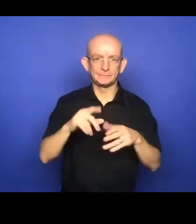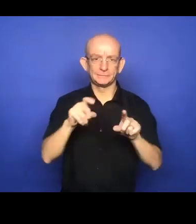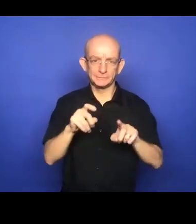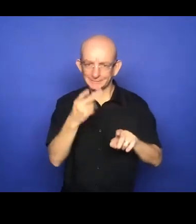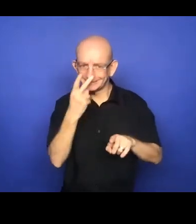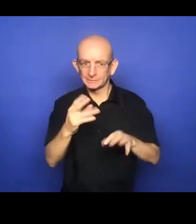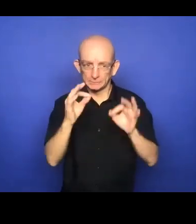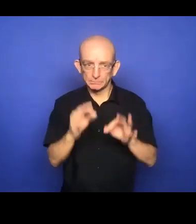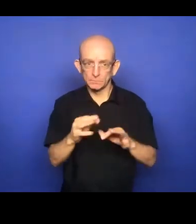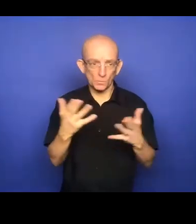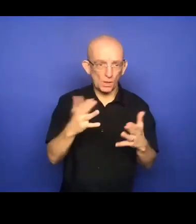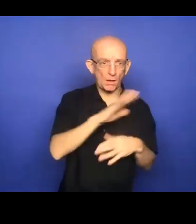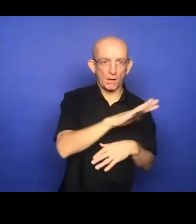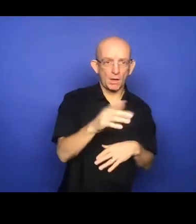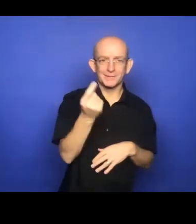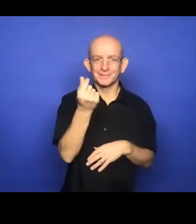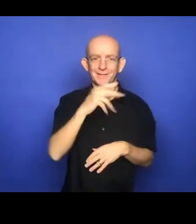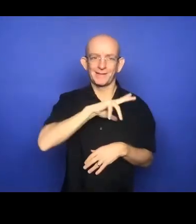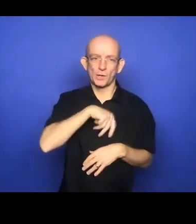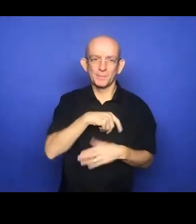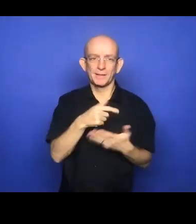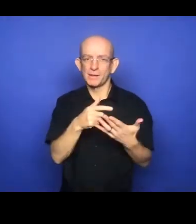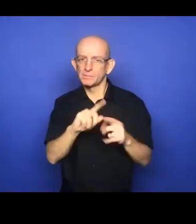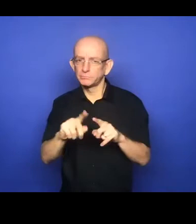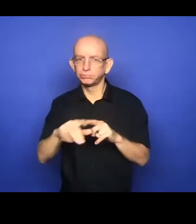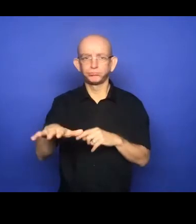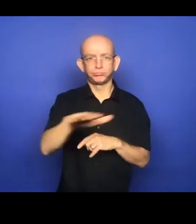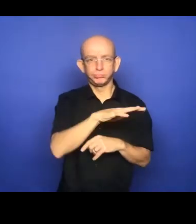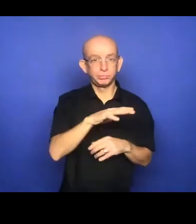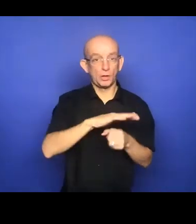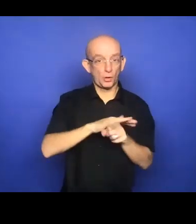households, did not disaggregate this data by disability status. We still